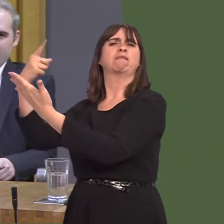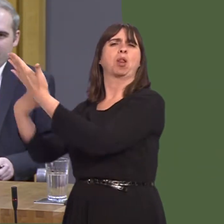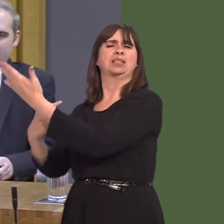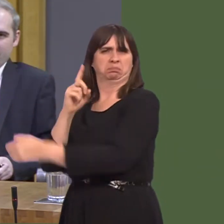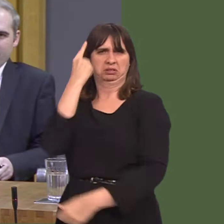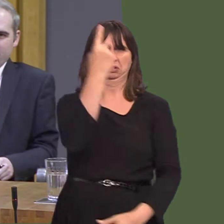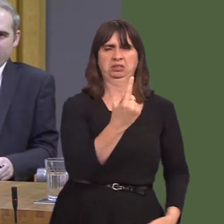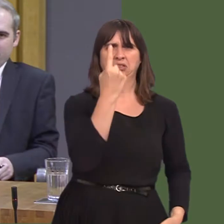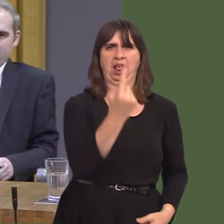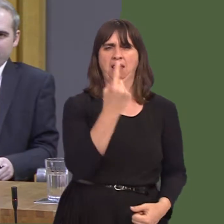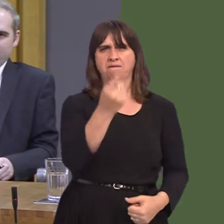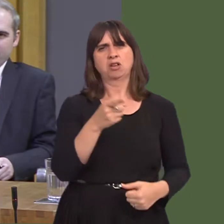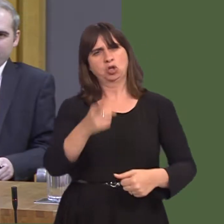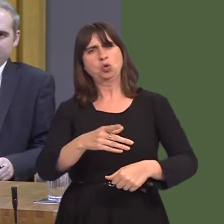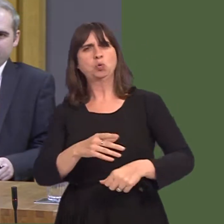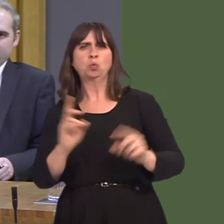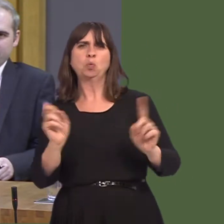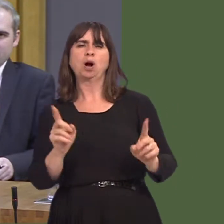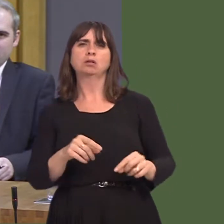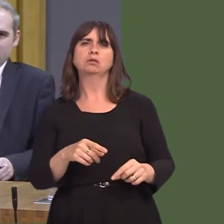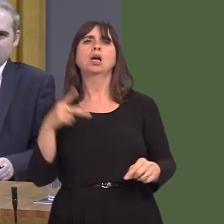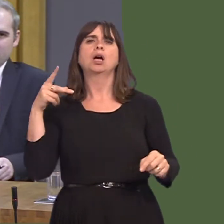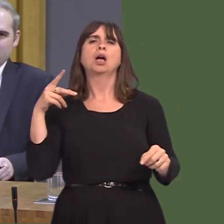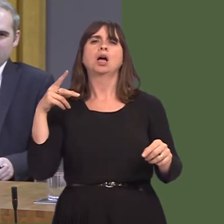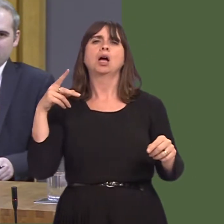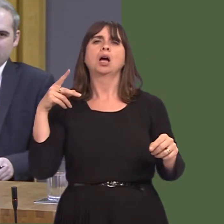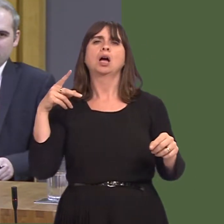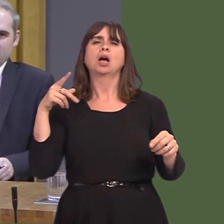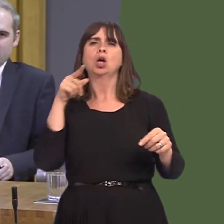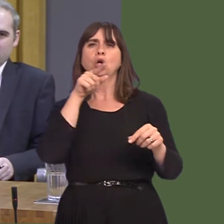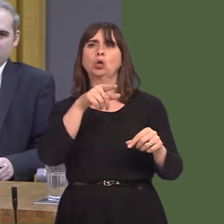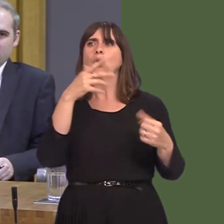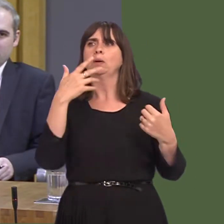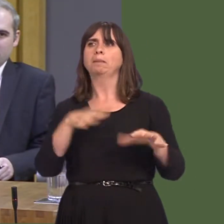real action is to cut the benefits under the responsibility of your own Government: school